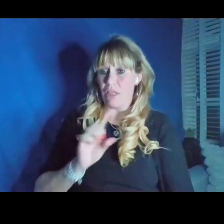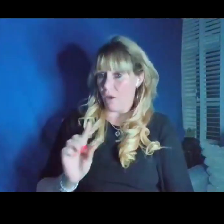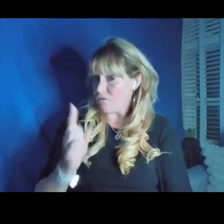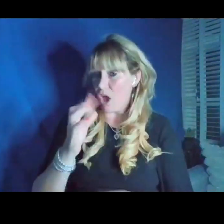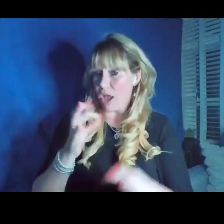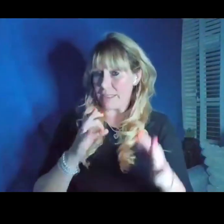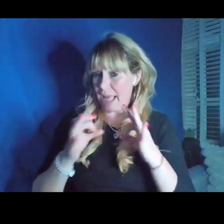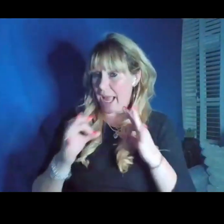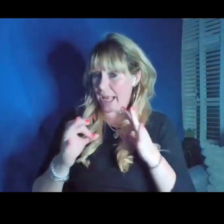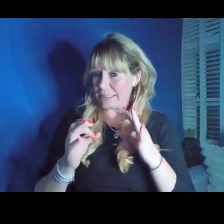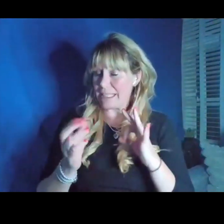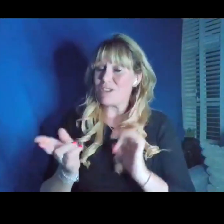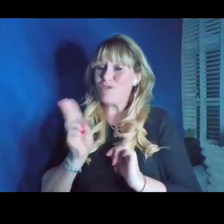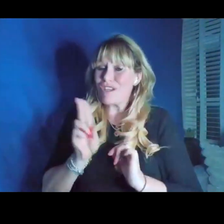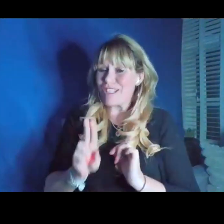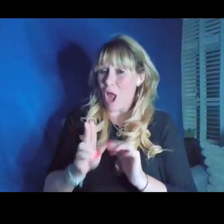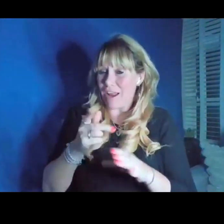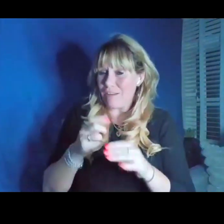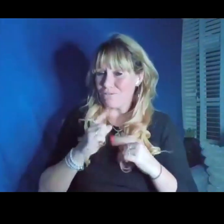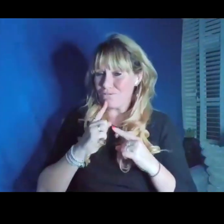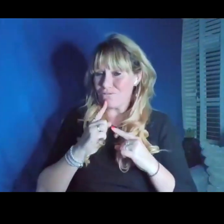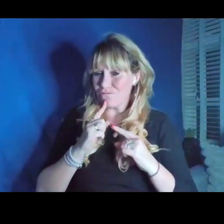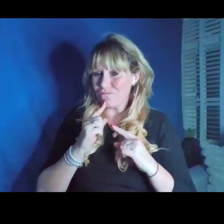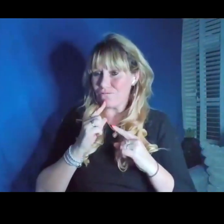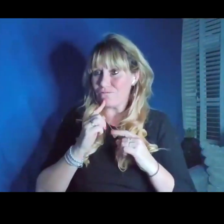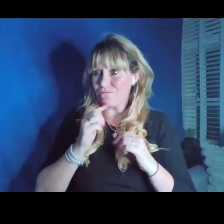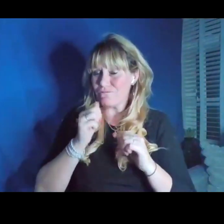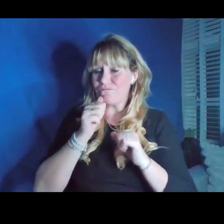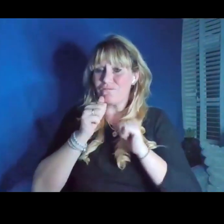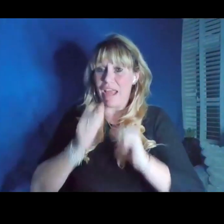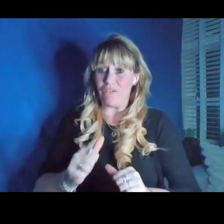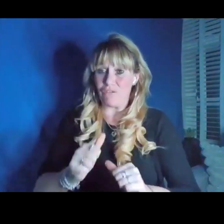2012 CIC, Mx Dennis Queen,